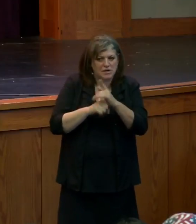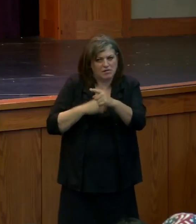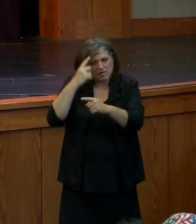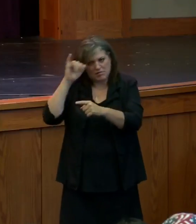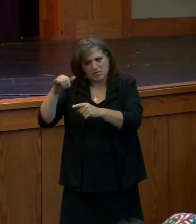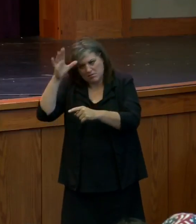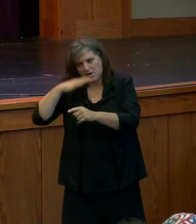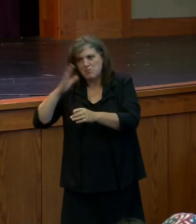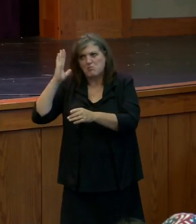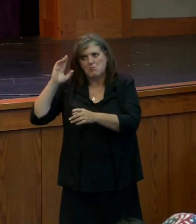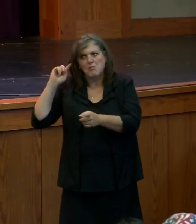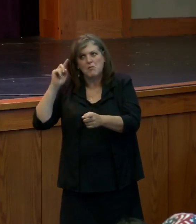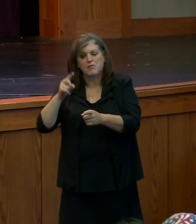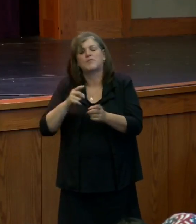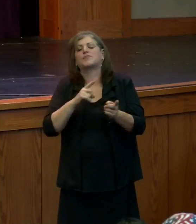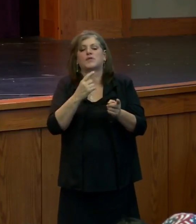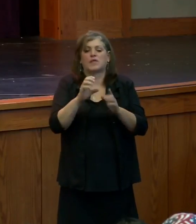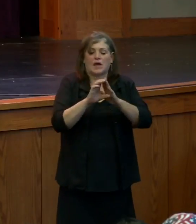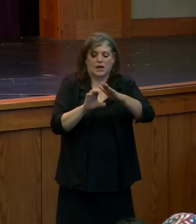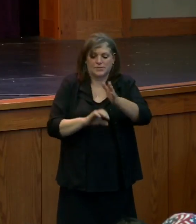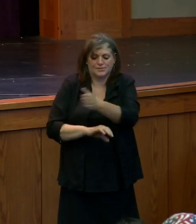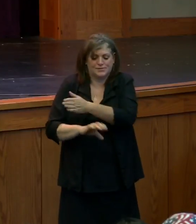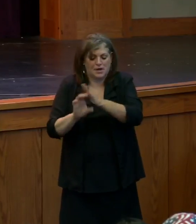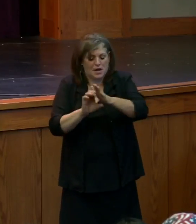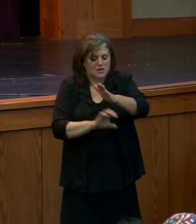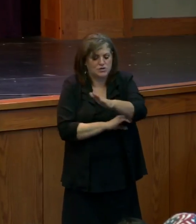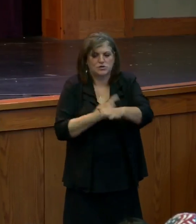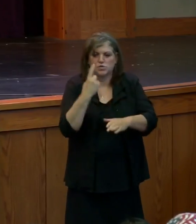THE CONSTITUTION HAS ONE VERY SERIOUS FLAW TO ME.